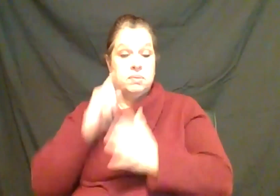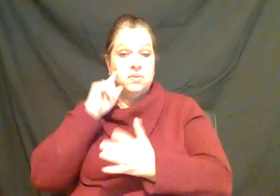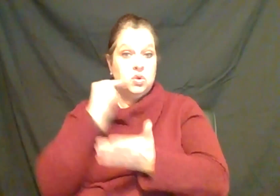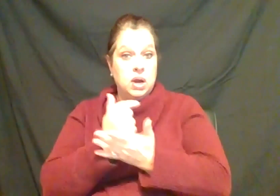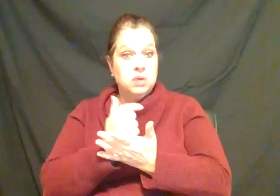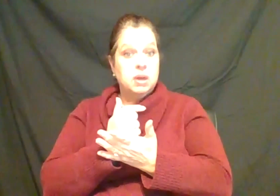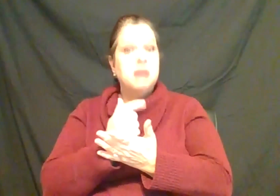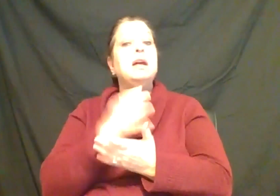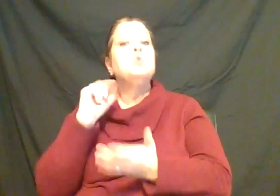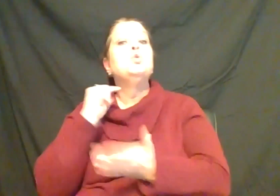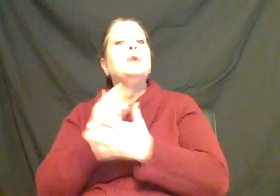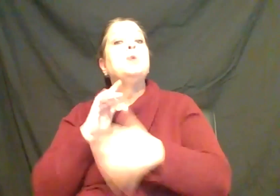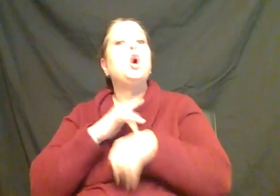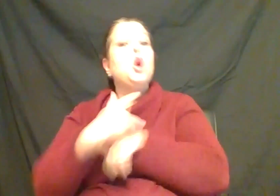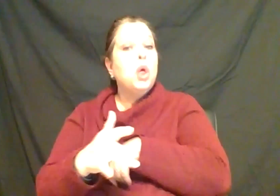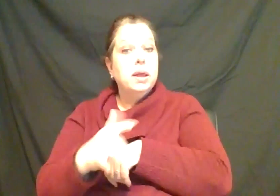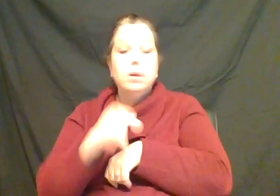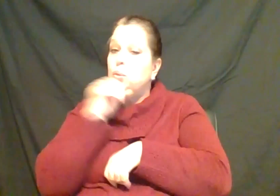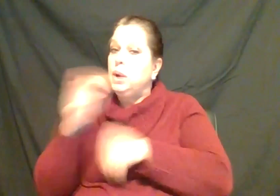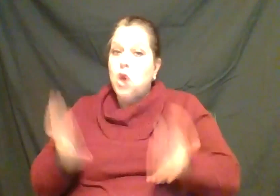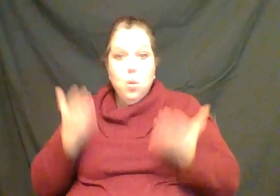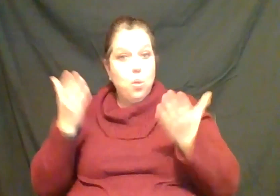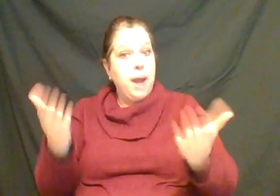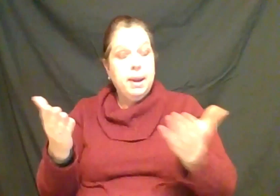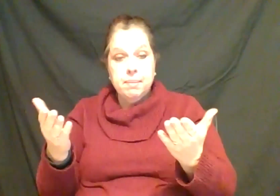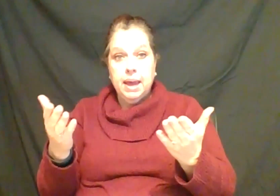early it's not something we recommend for all students it's a conversation they would have with